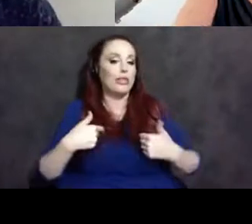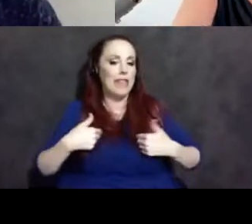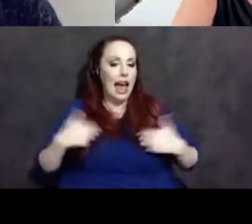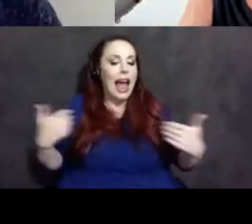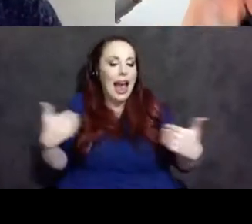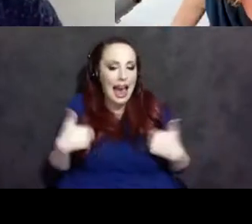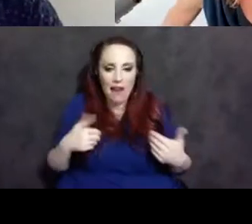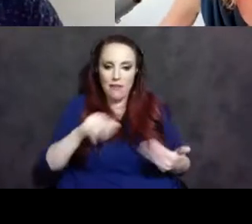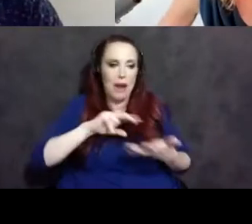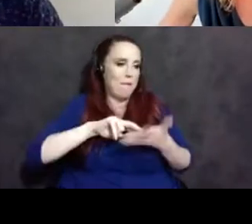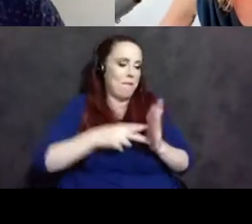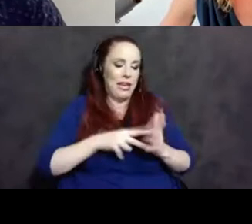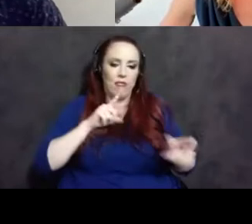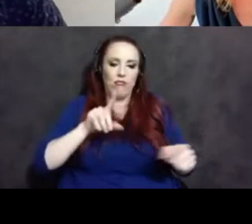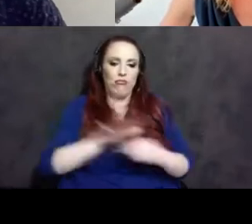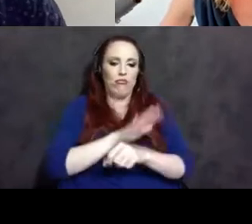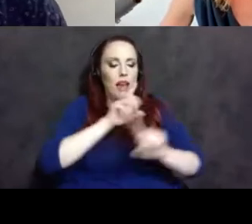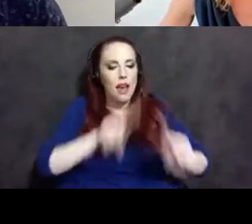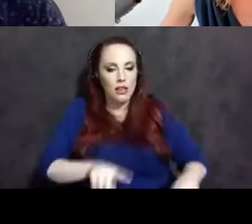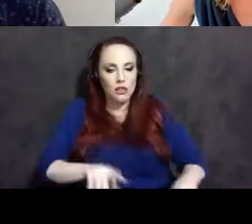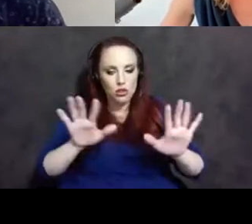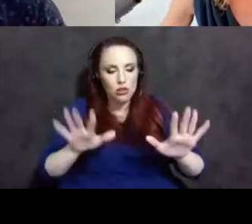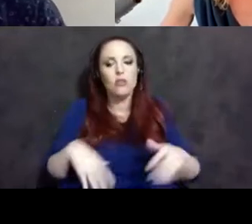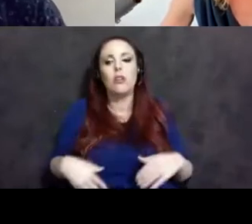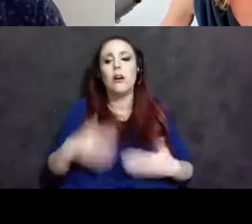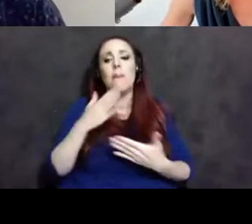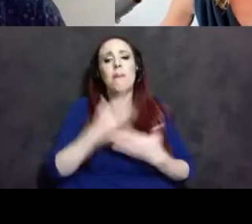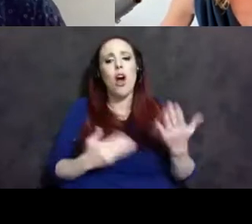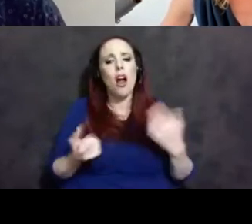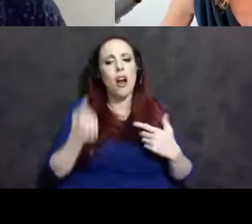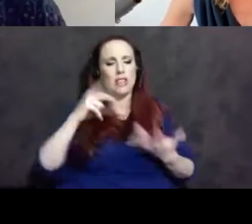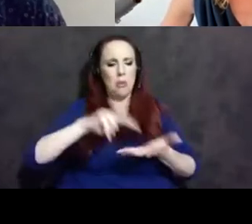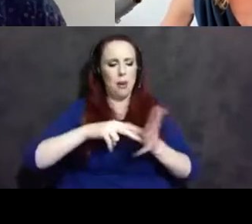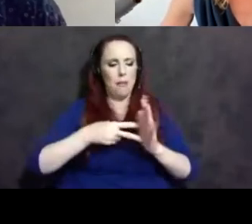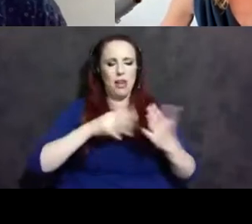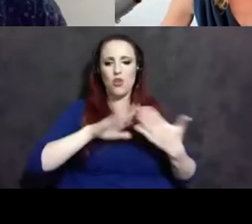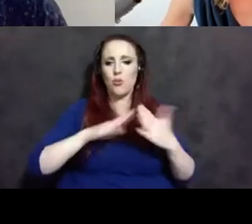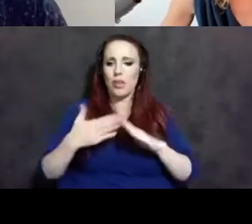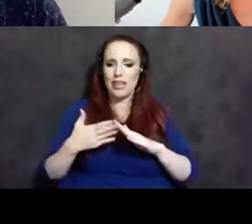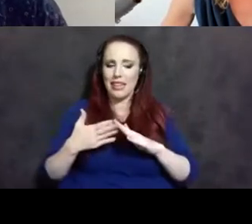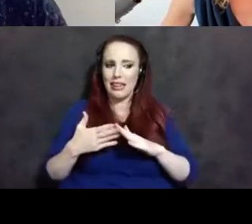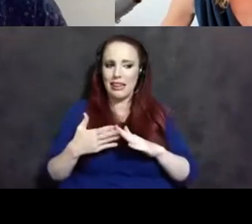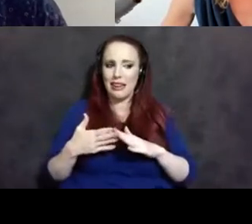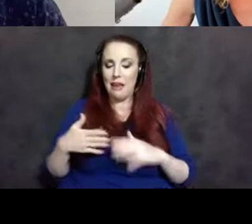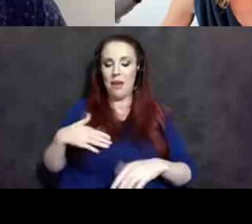So part of it is just this understanding of community. And at work, it's really hard to see it as community.